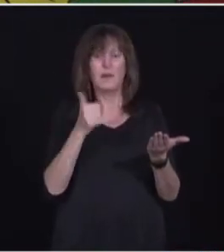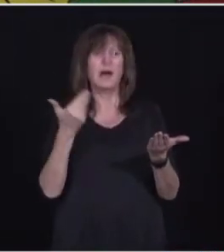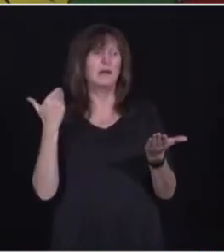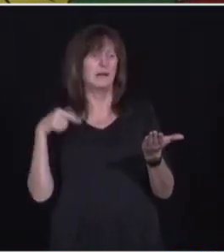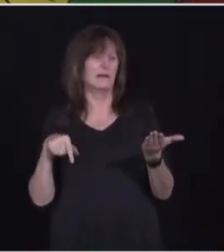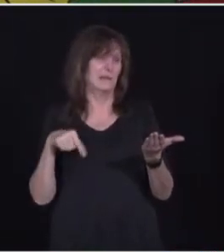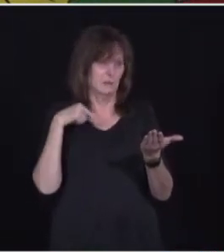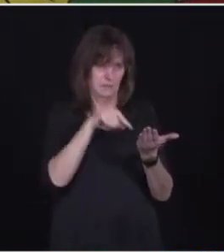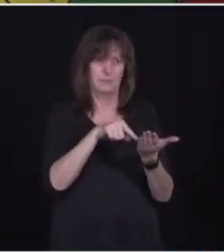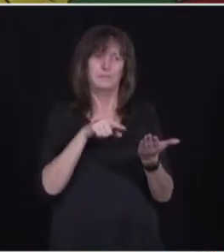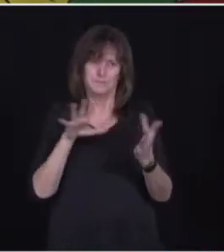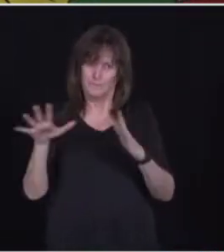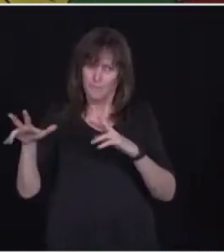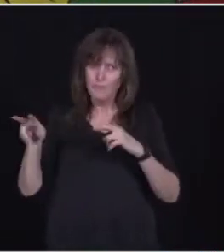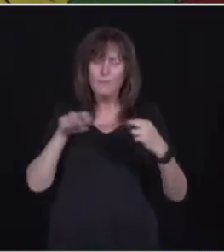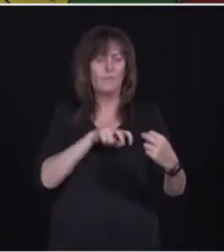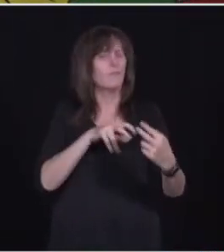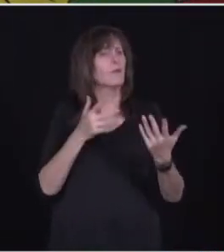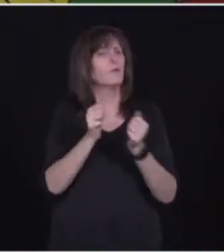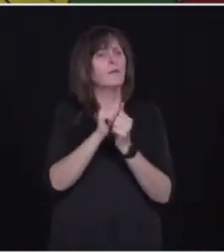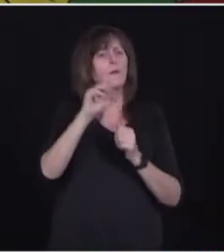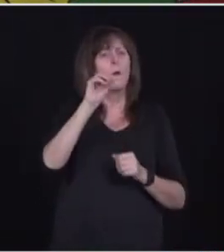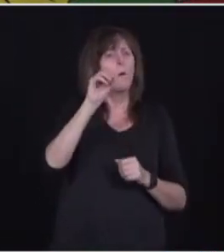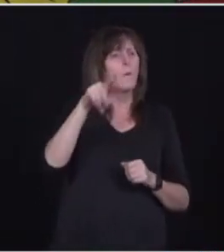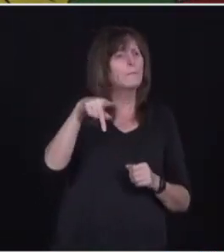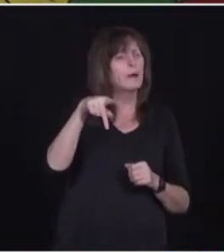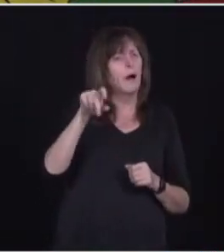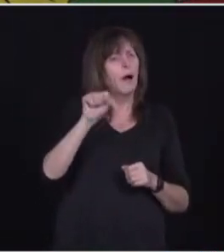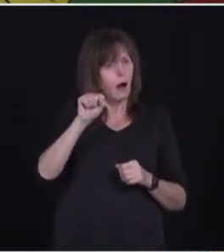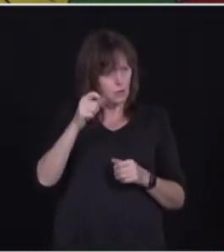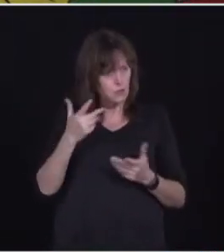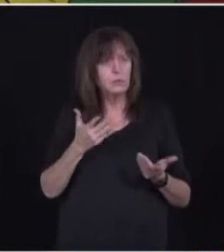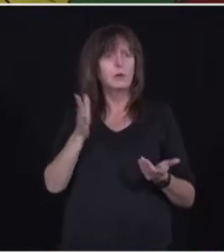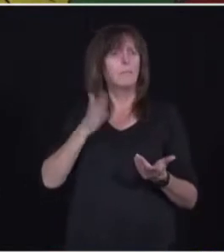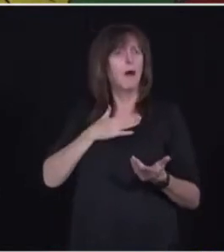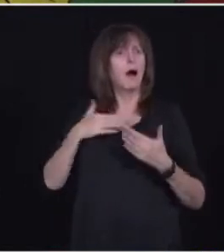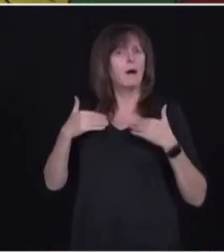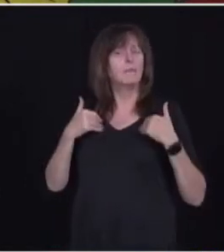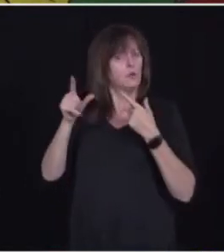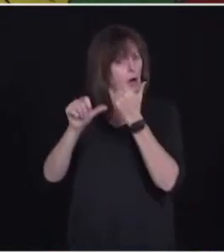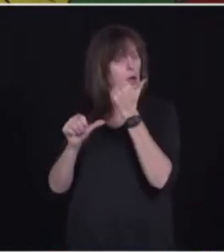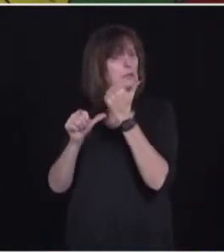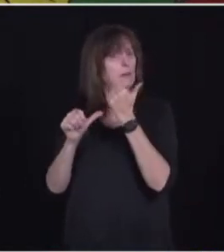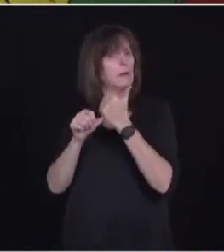to sit down with the OPS and to be very frank, with my ministers and Deputy ministers,